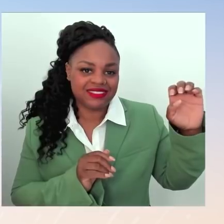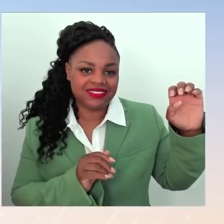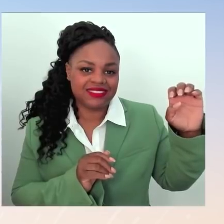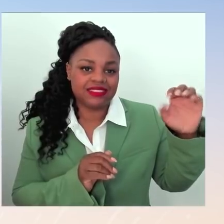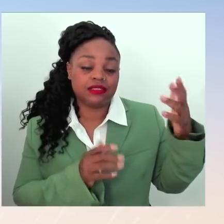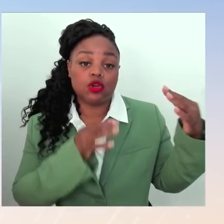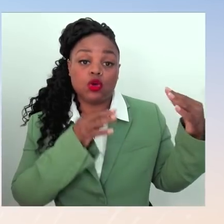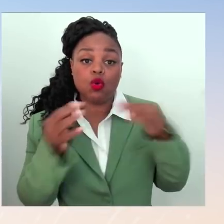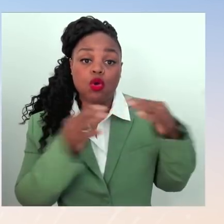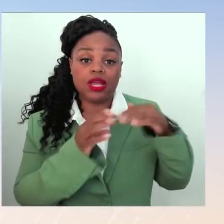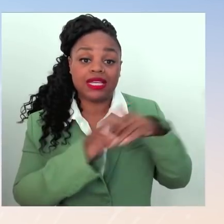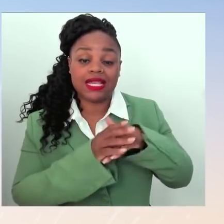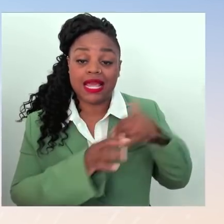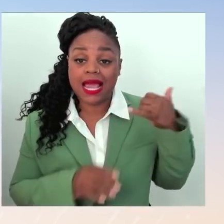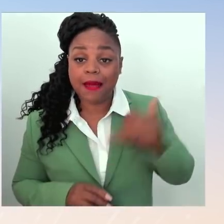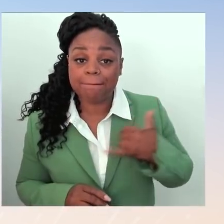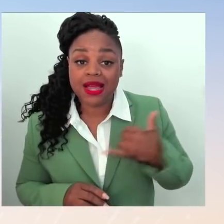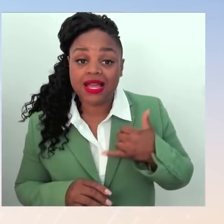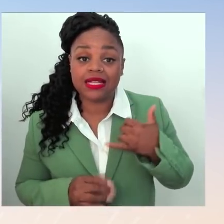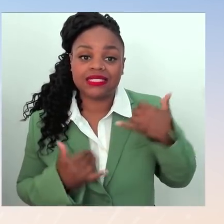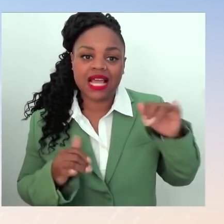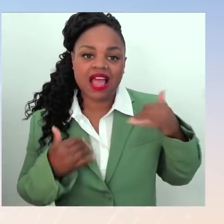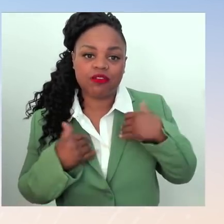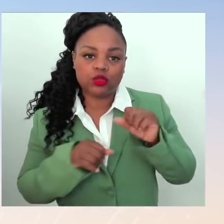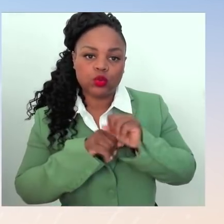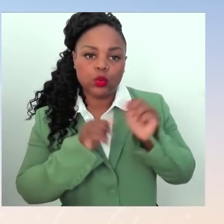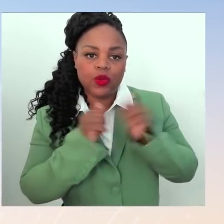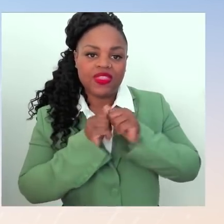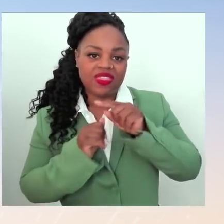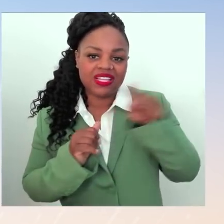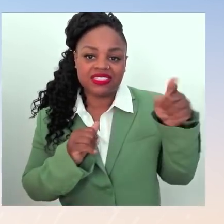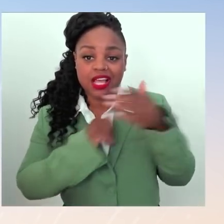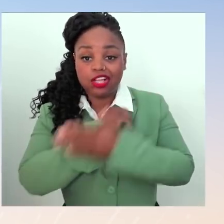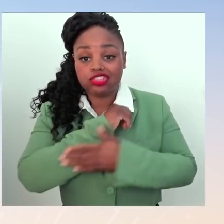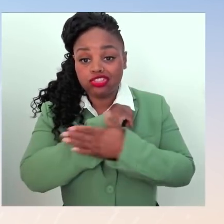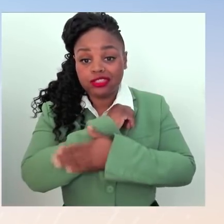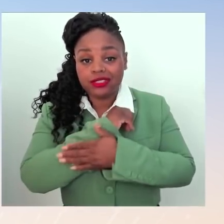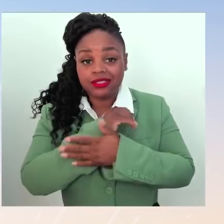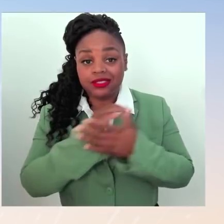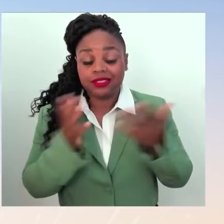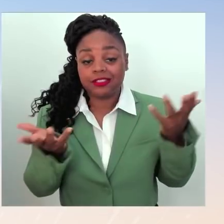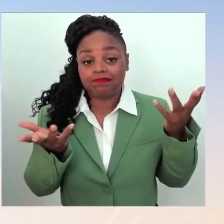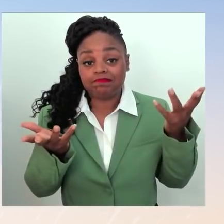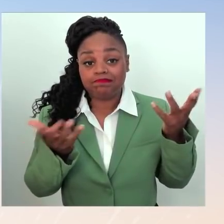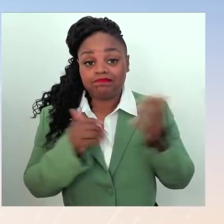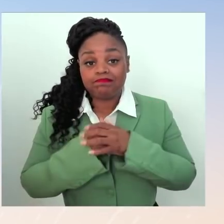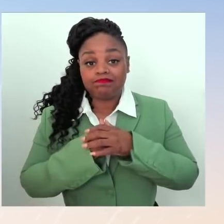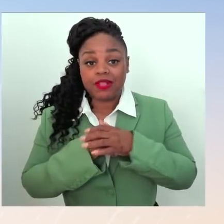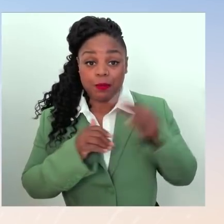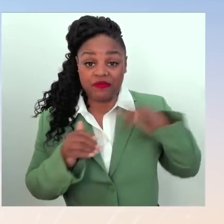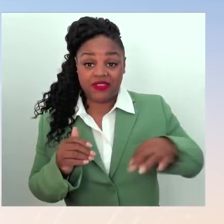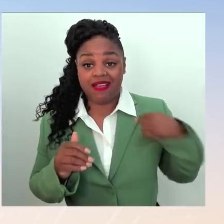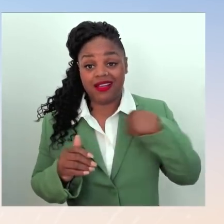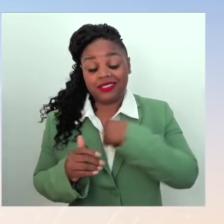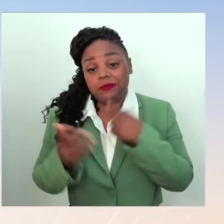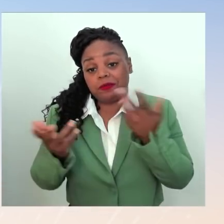because it's in our U.S. national security interests and in our interests. Go ahead. The Press: So, following up on that, Axios reported this morning that the President --